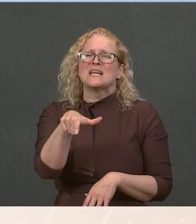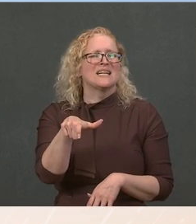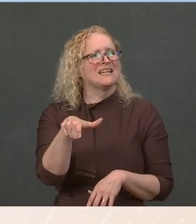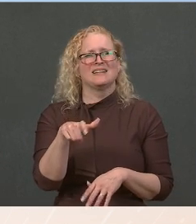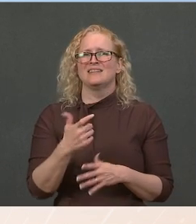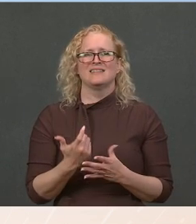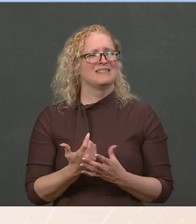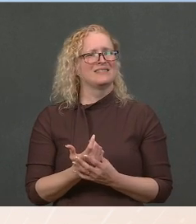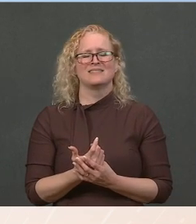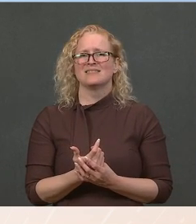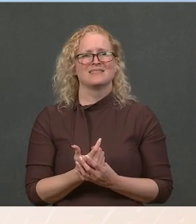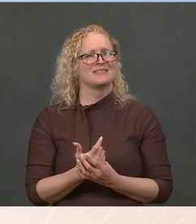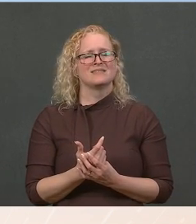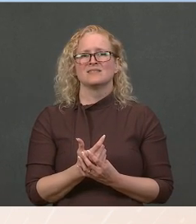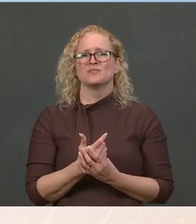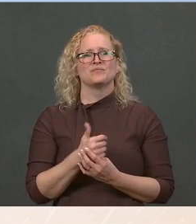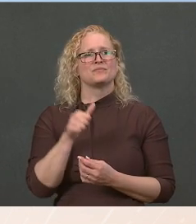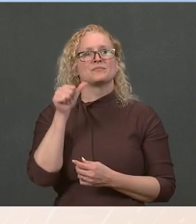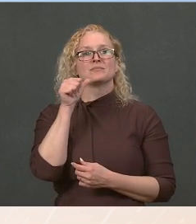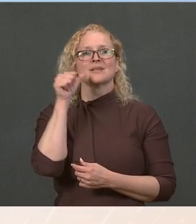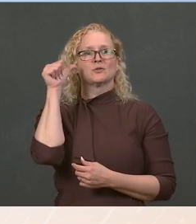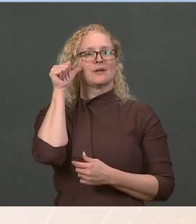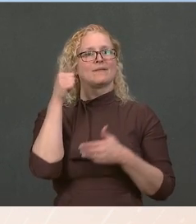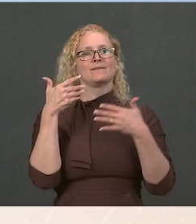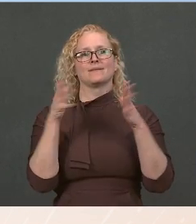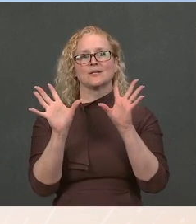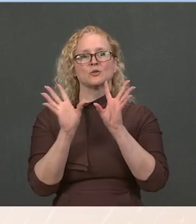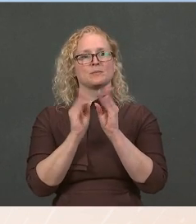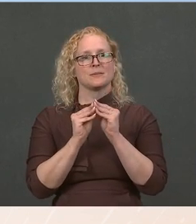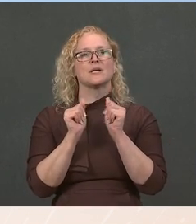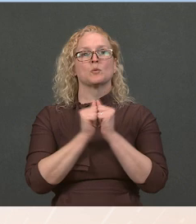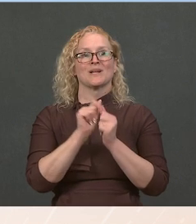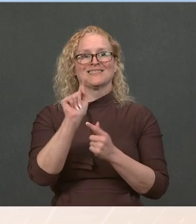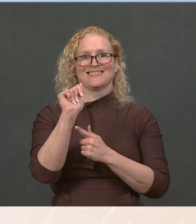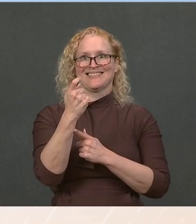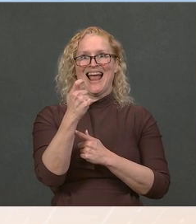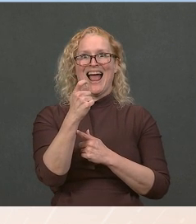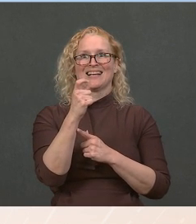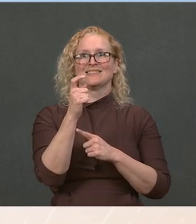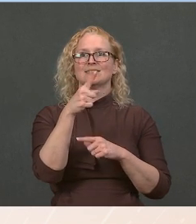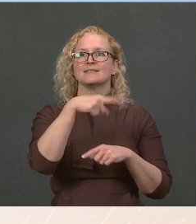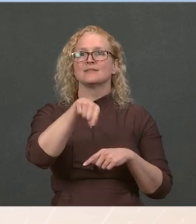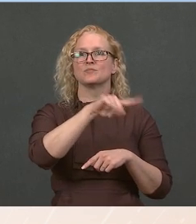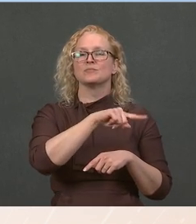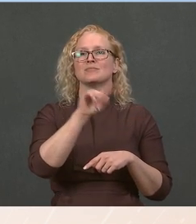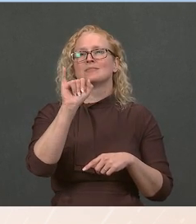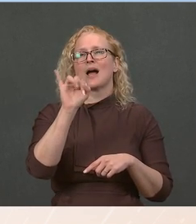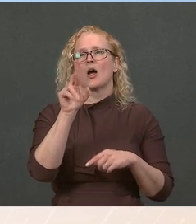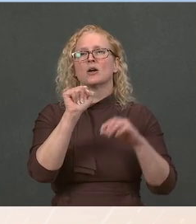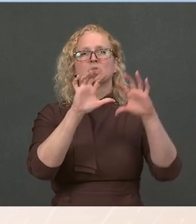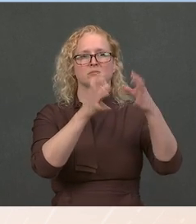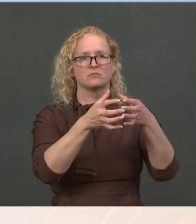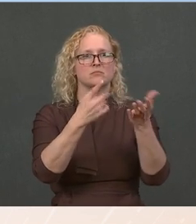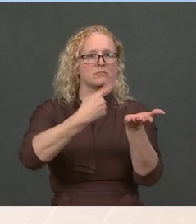on Taxation indicated and as shown by the numbers calculated by economists across the administration,